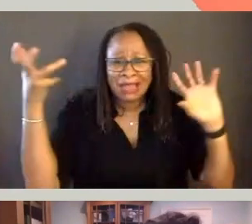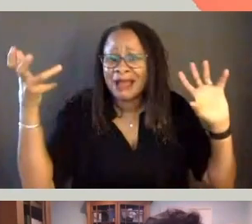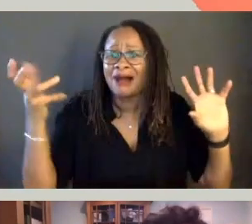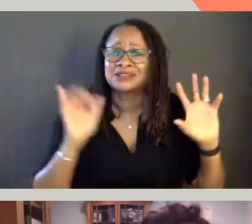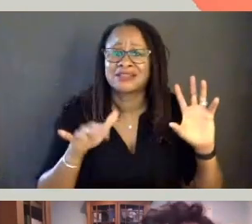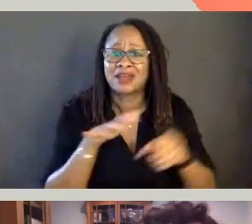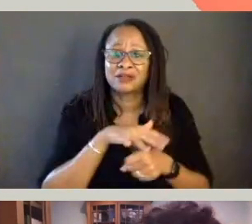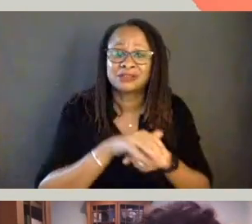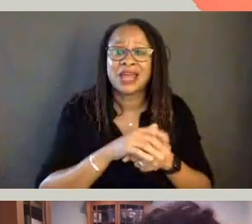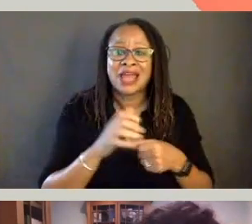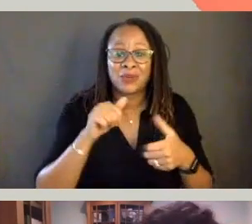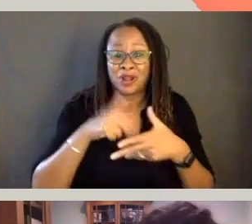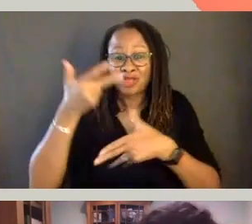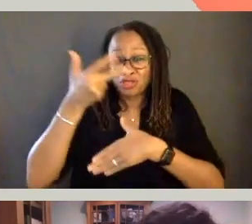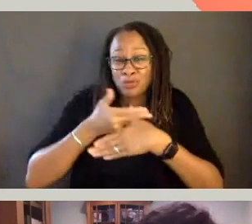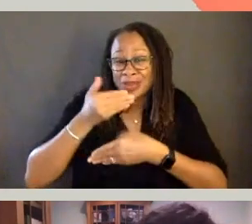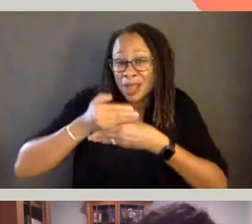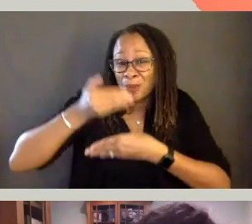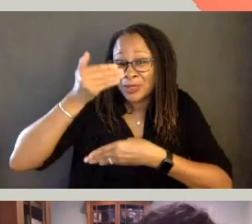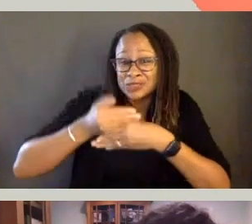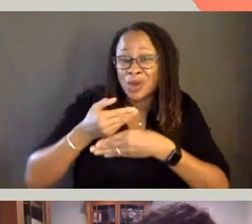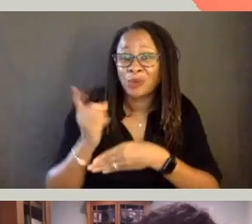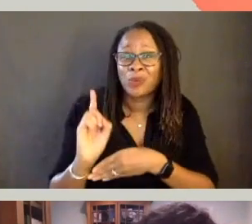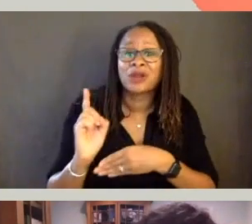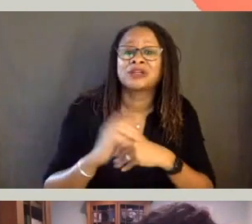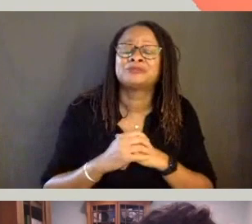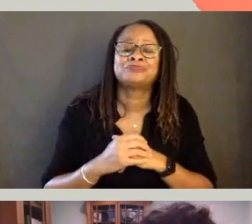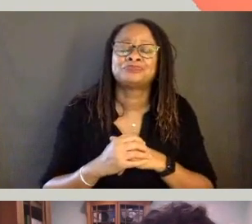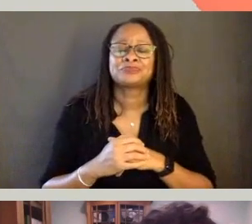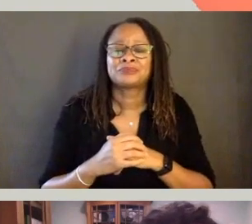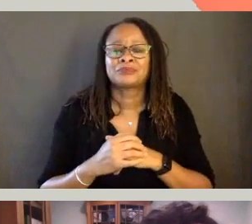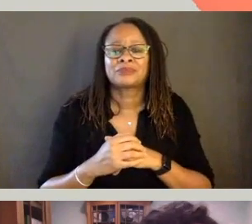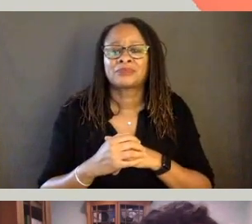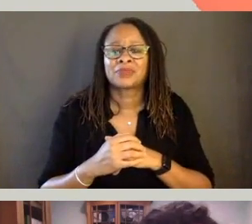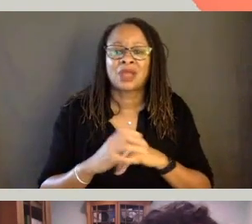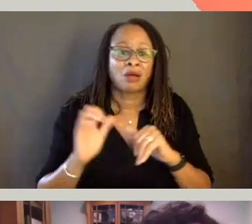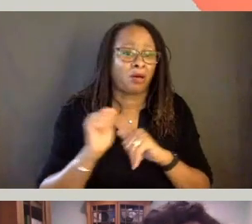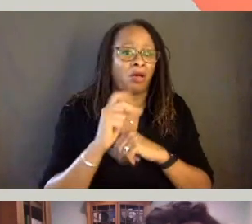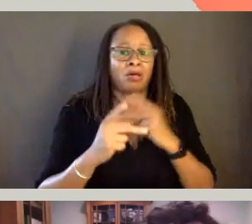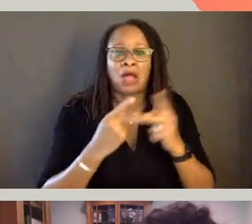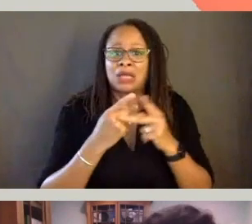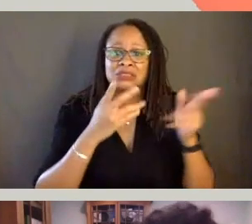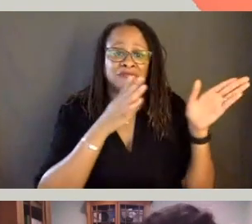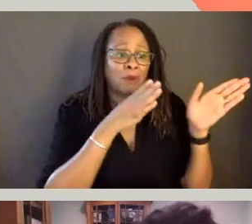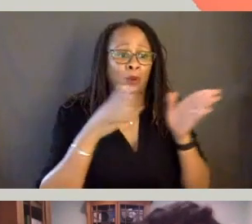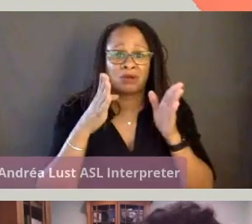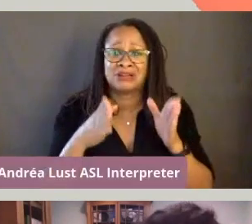And we were in that three-day window where all kinds of organizers were crammed together